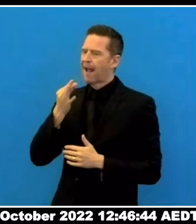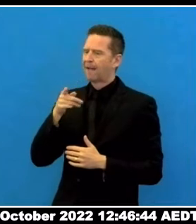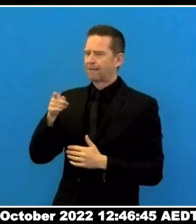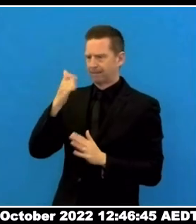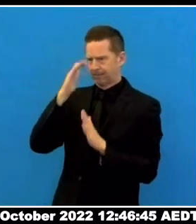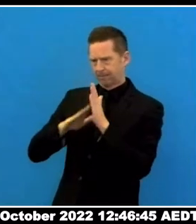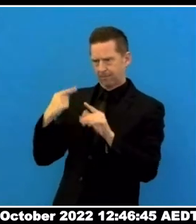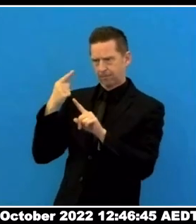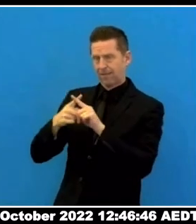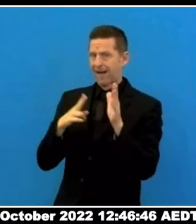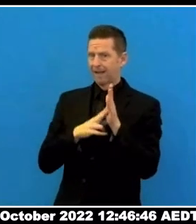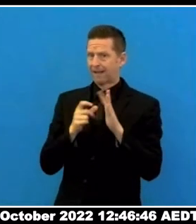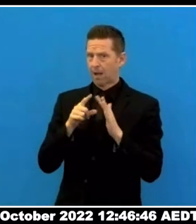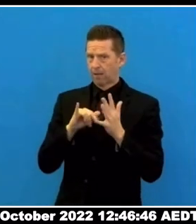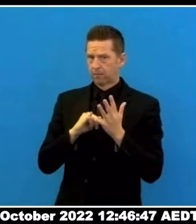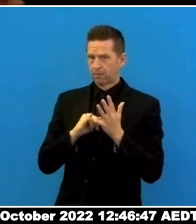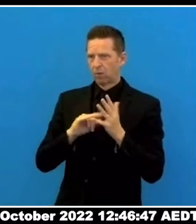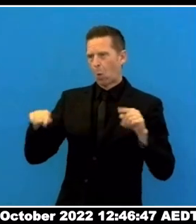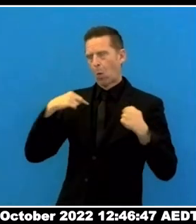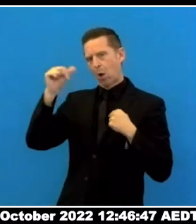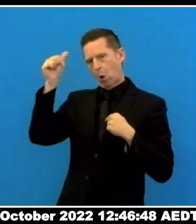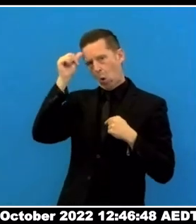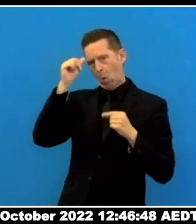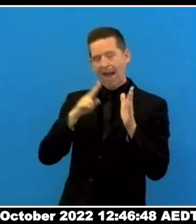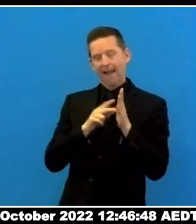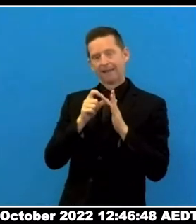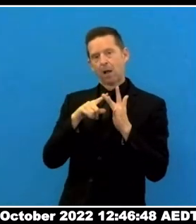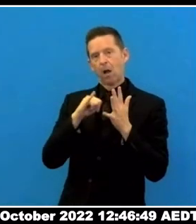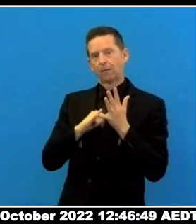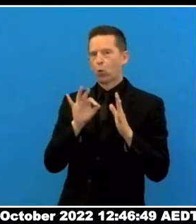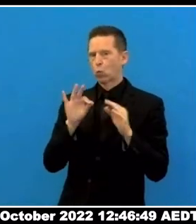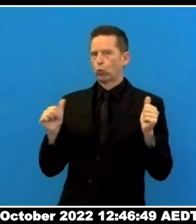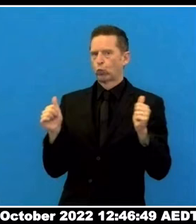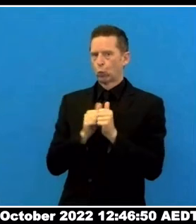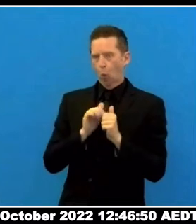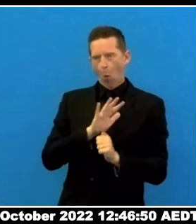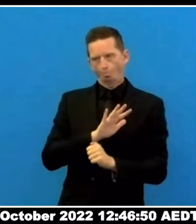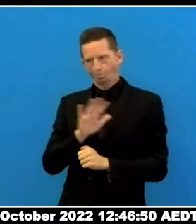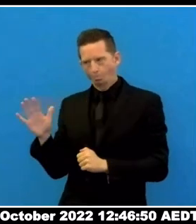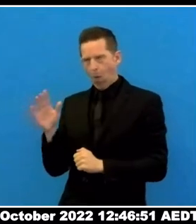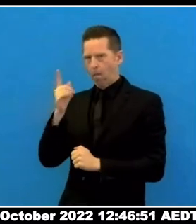Accepting that the NDIS is not a service for every person with disability,